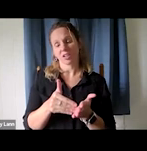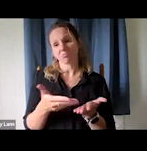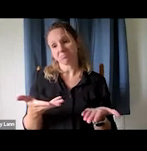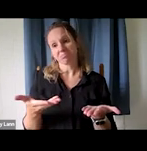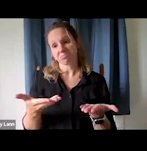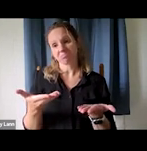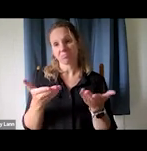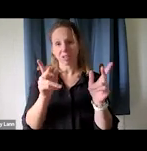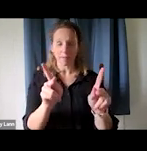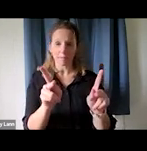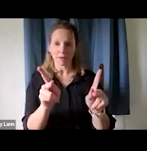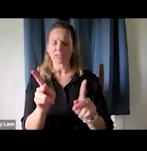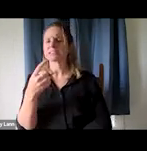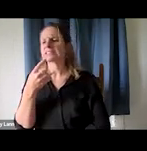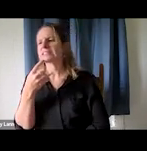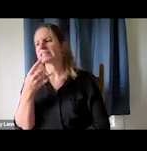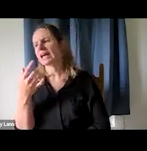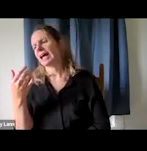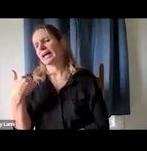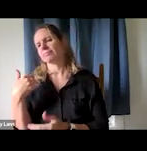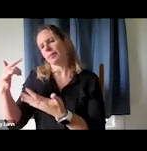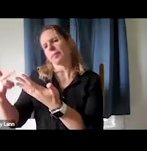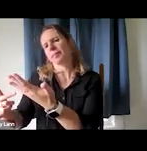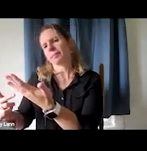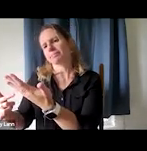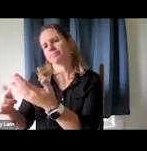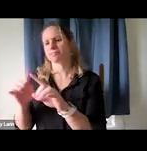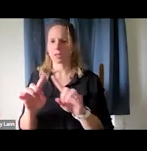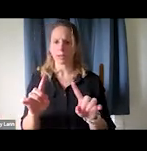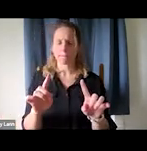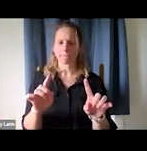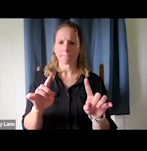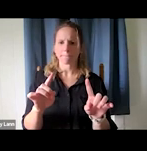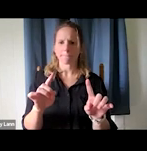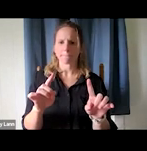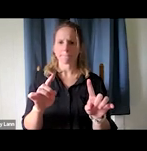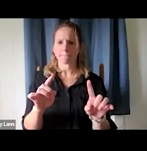maybe someone alleged one thing and, you know, maybe just psychological issues